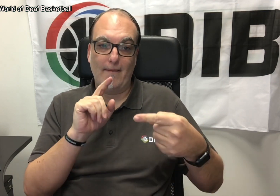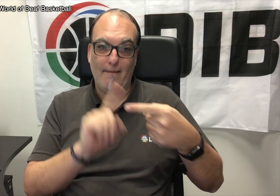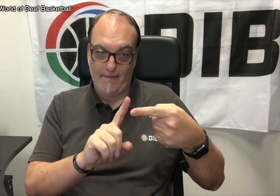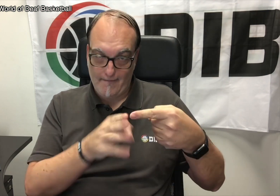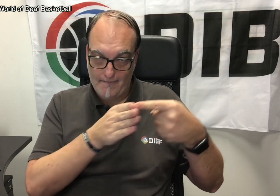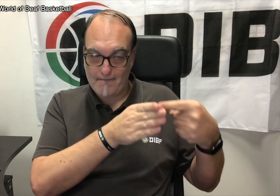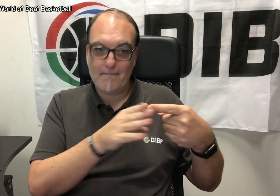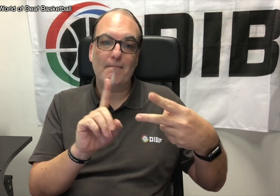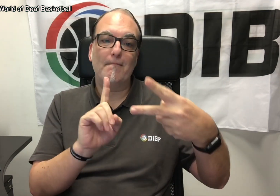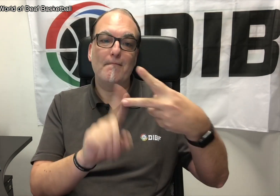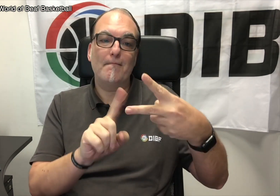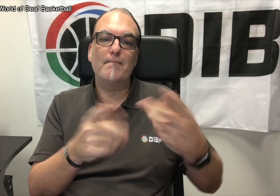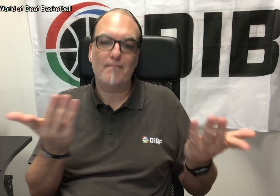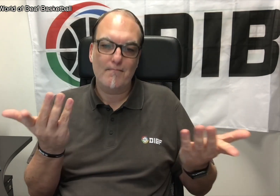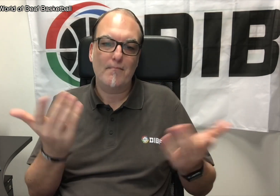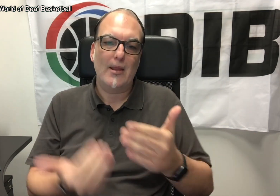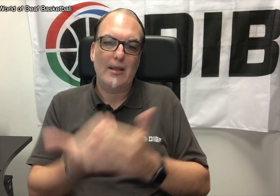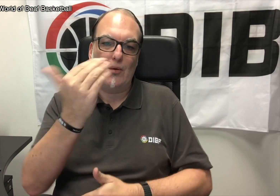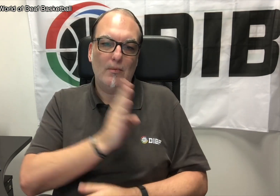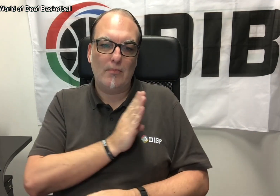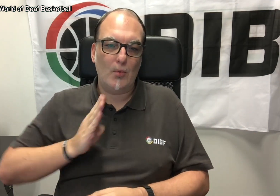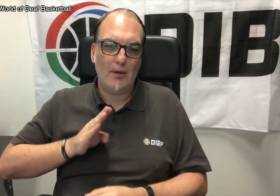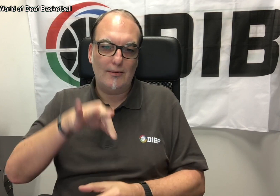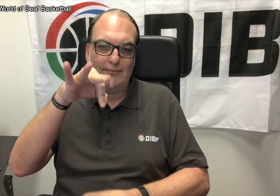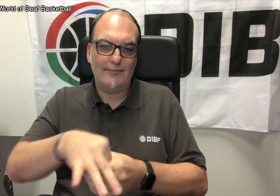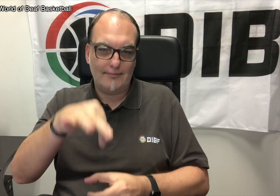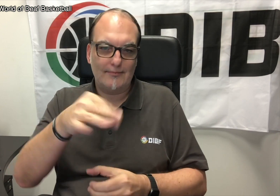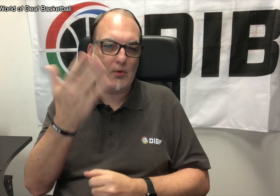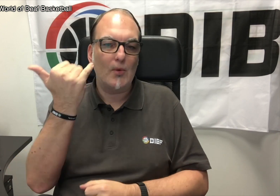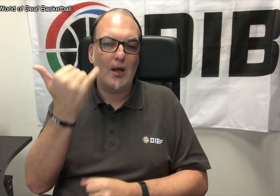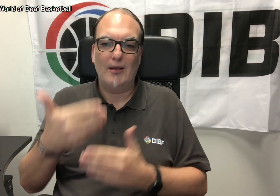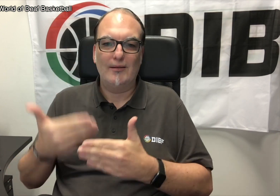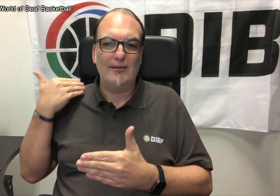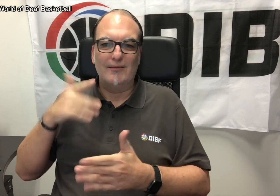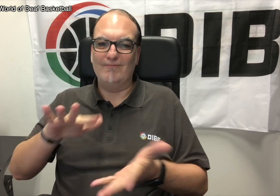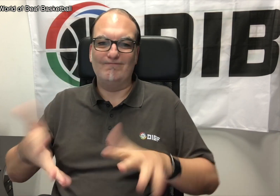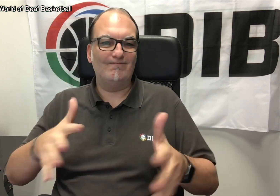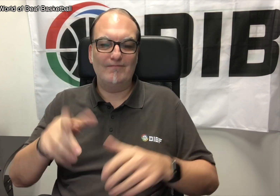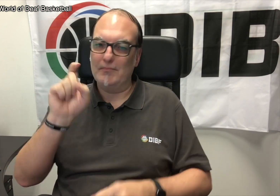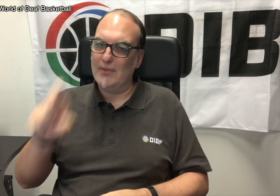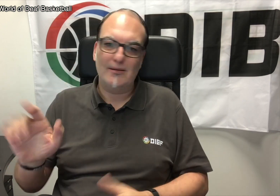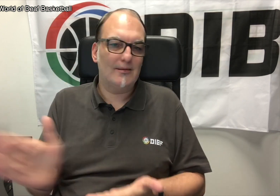Then there was a need for board elections that with tumultuous past,